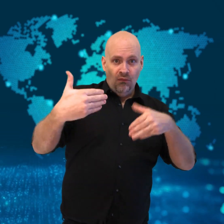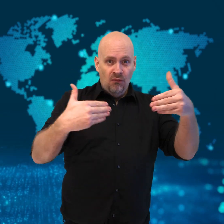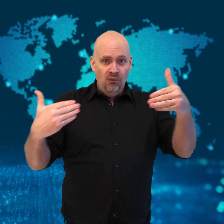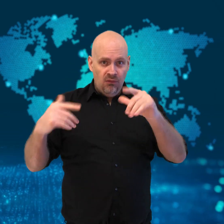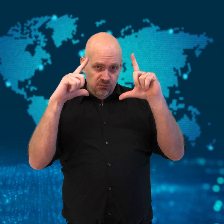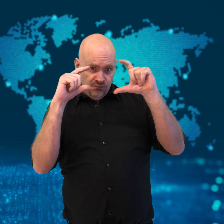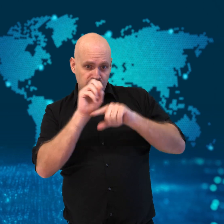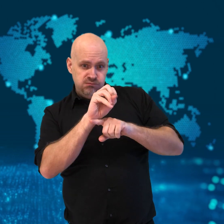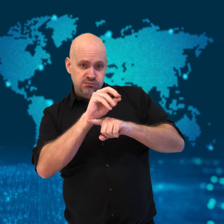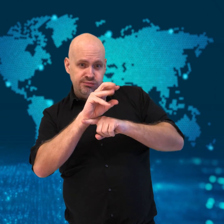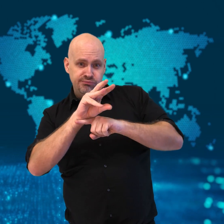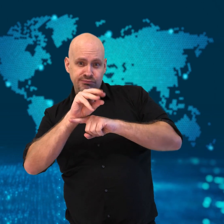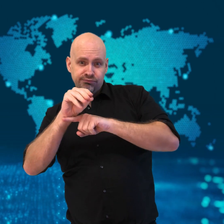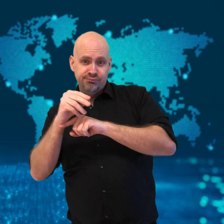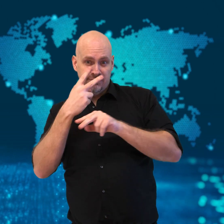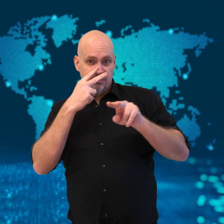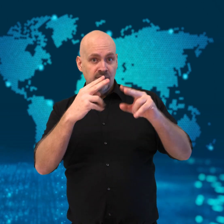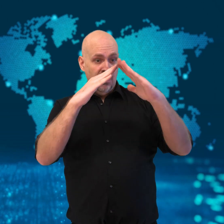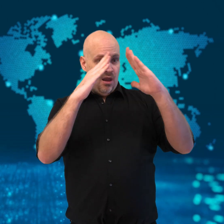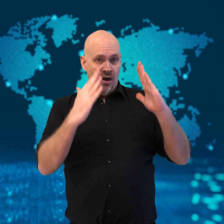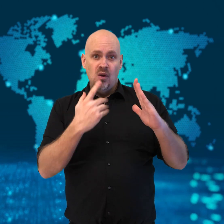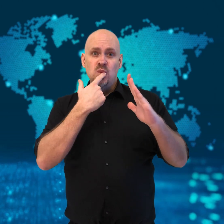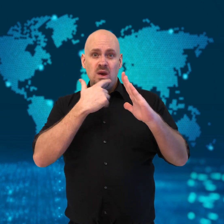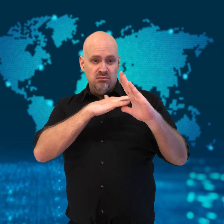hundreds of times.